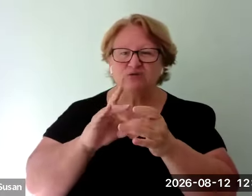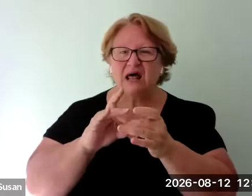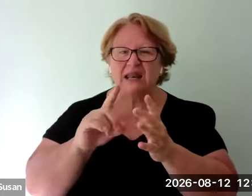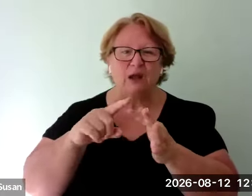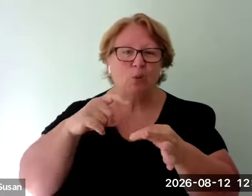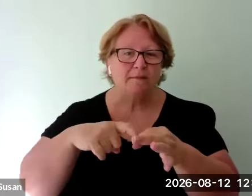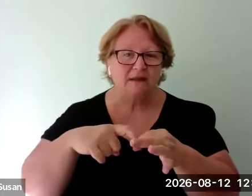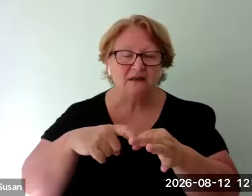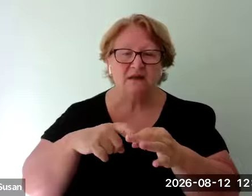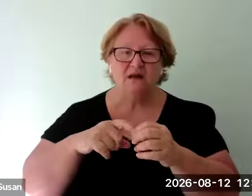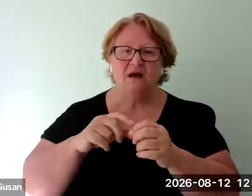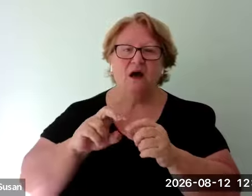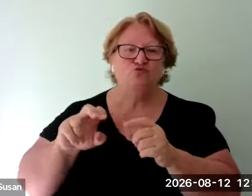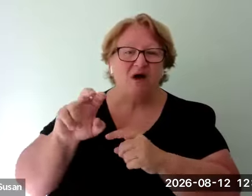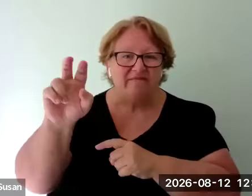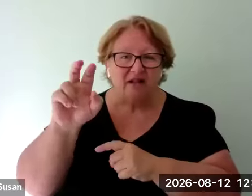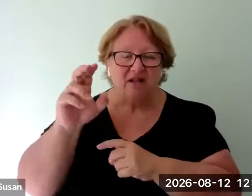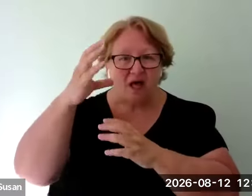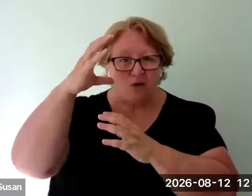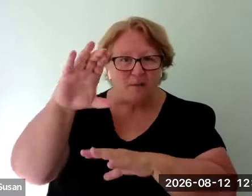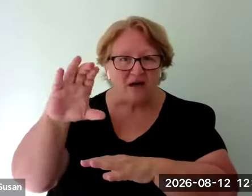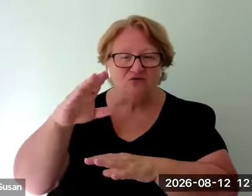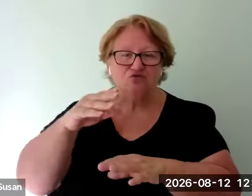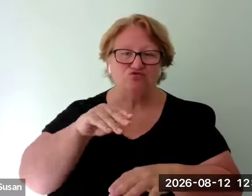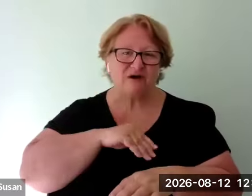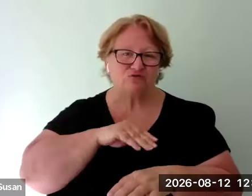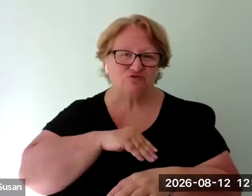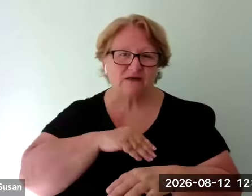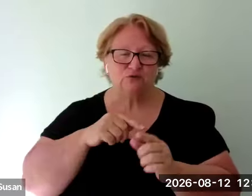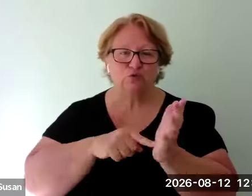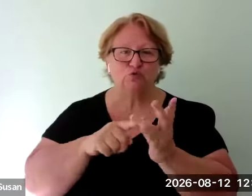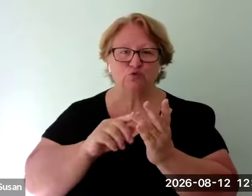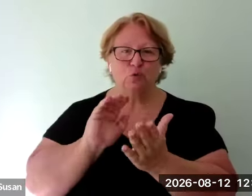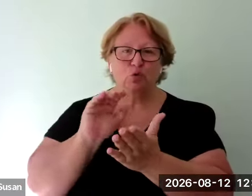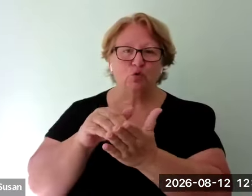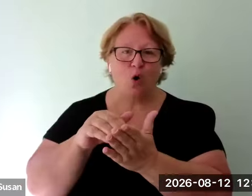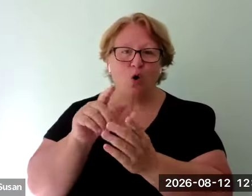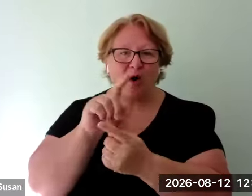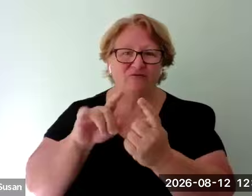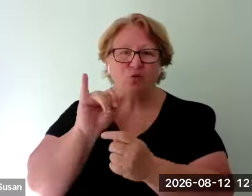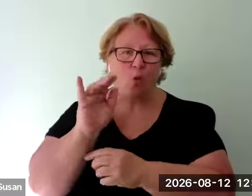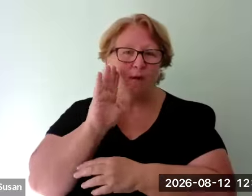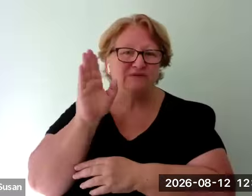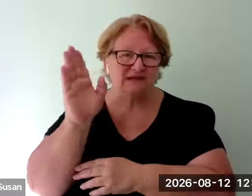including payment of participants, software costs, research and research-related equipment. Travel,